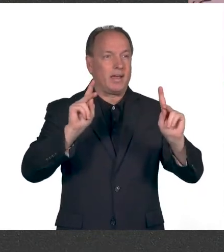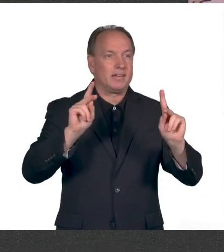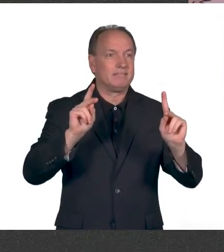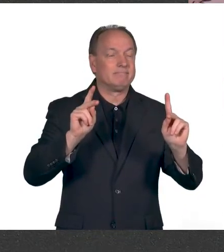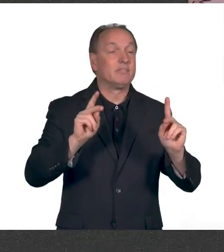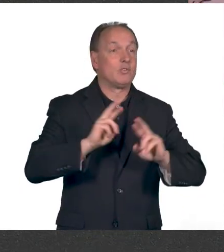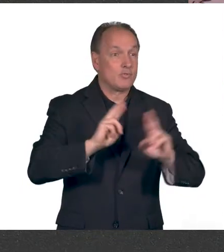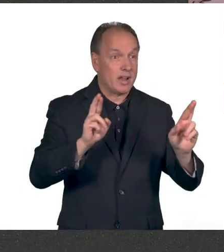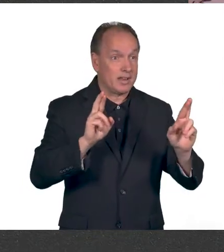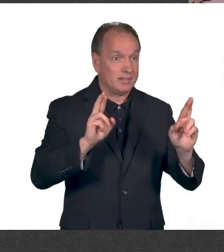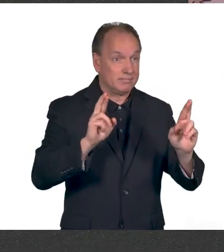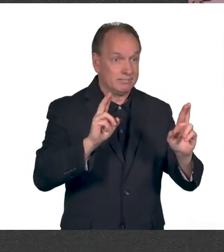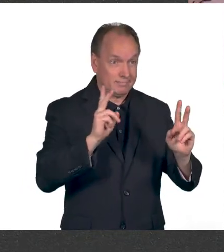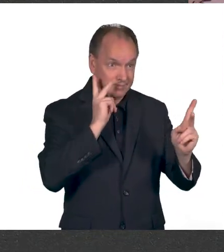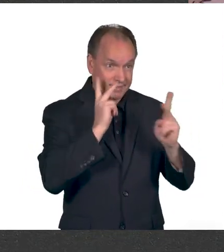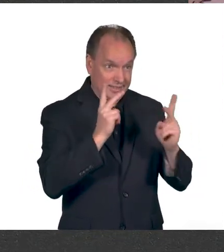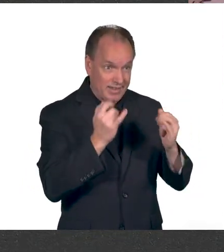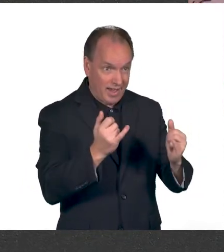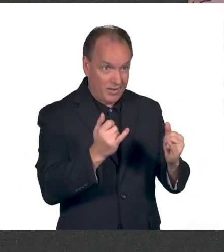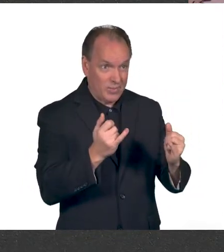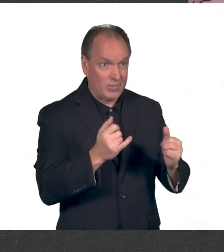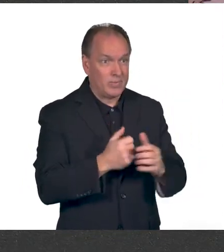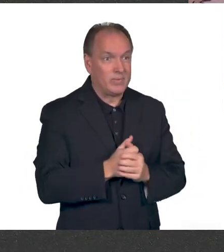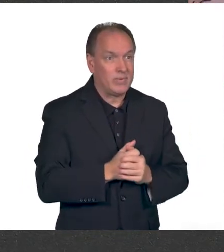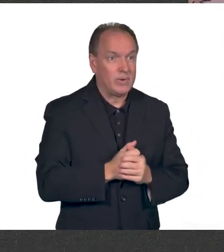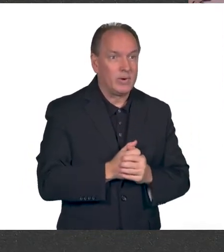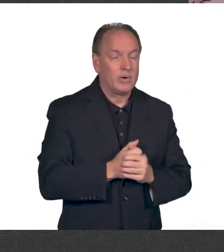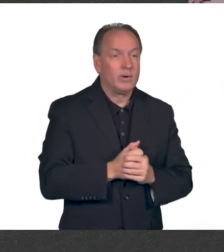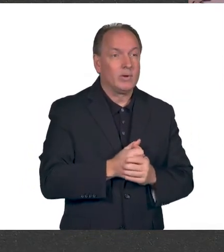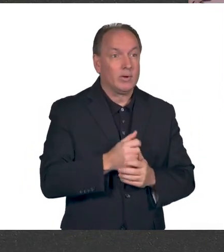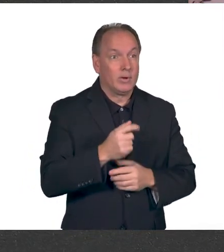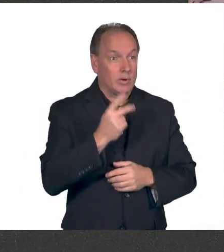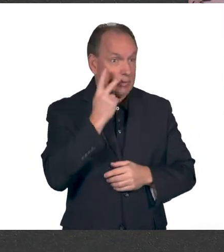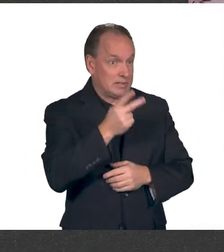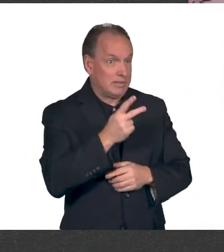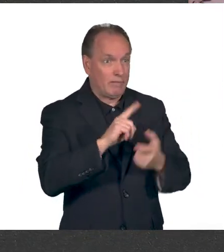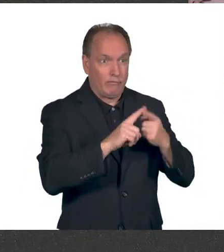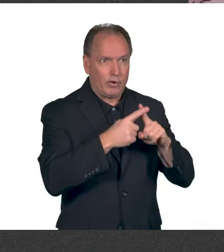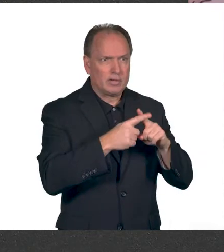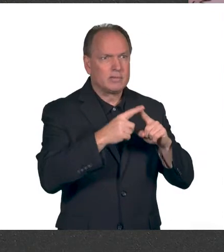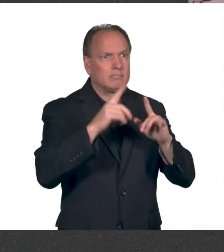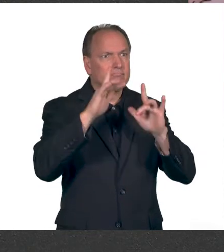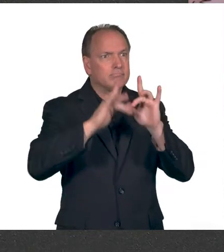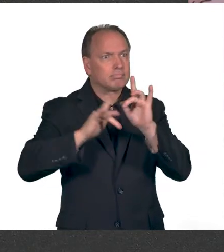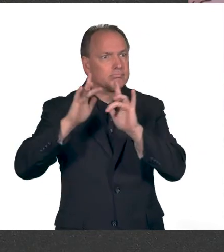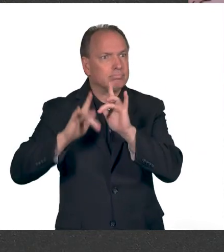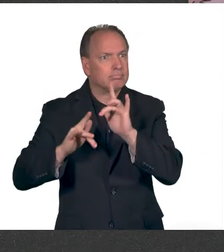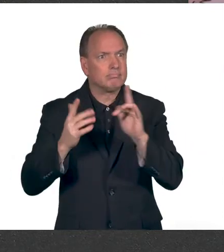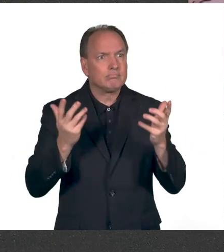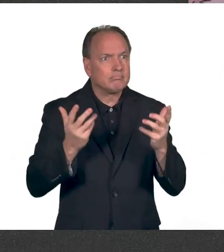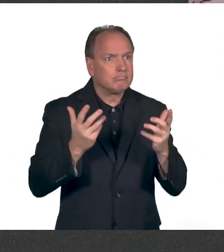Okay, you can open your eyes you can look again, look I took some friends off the wall.